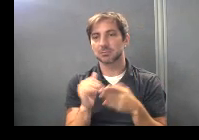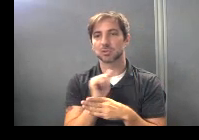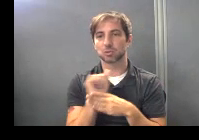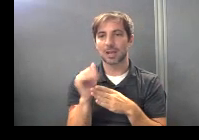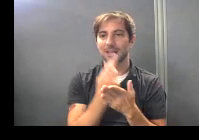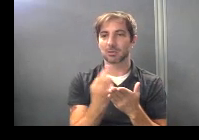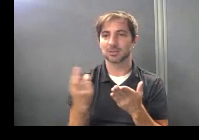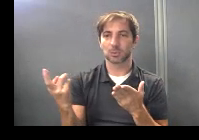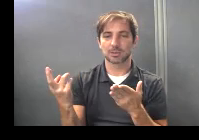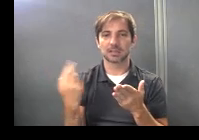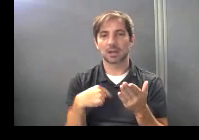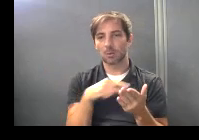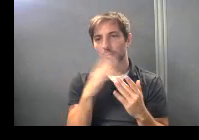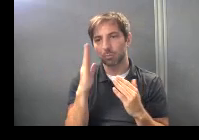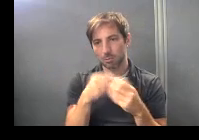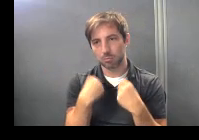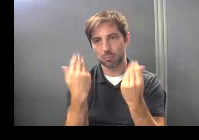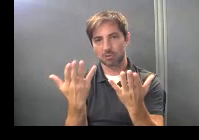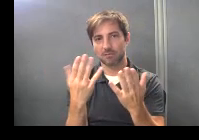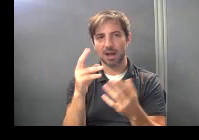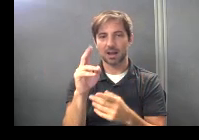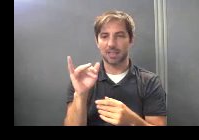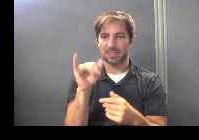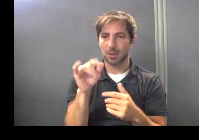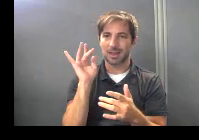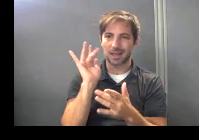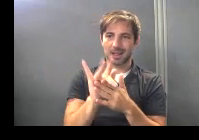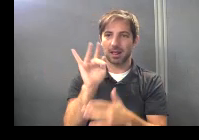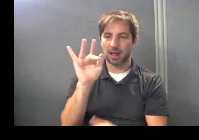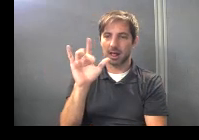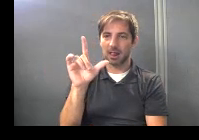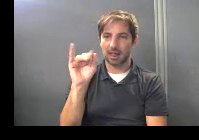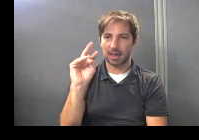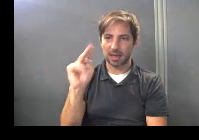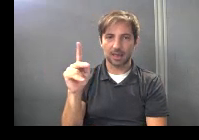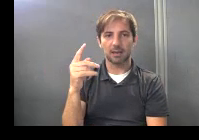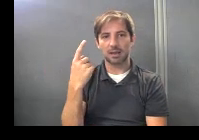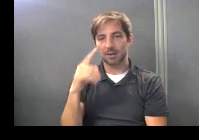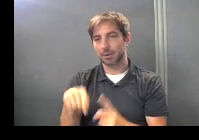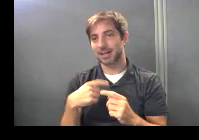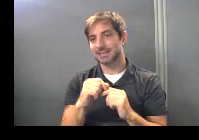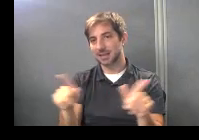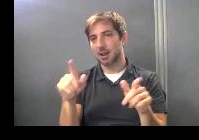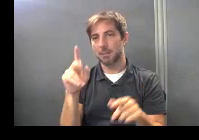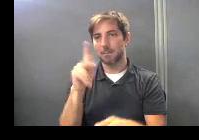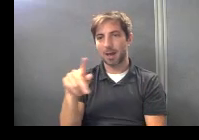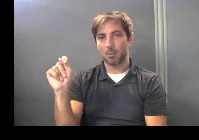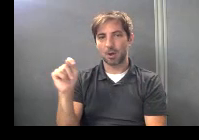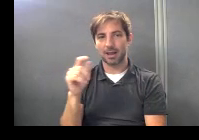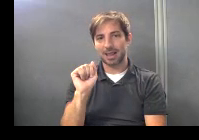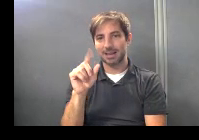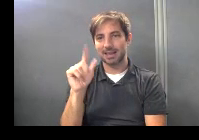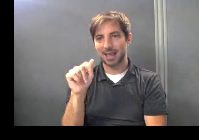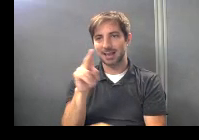WE'LL PROVIDE THESE URLS FROM THE POINT TO THE ADA NATIONAL NETWORK IN YOUR AREA GREAT